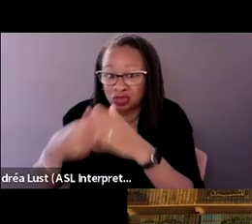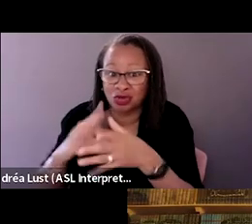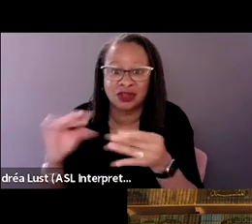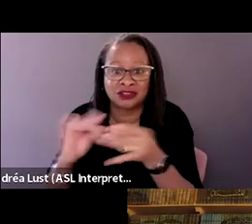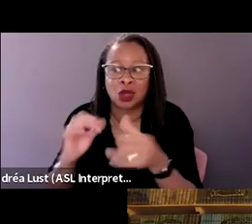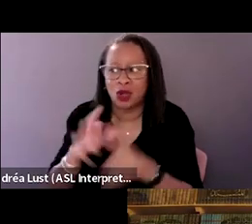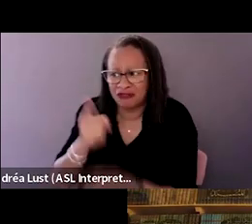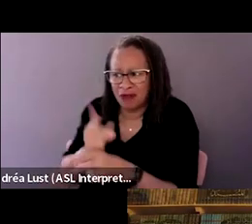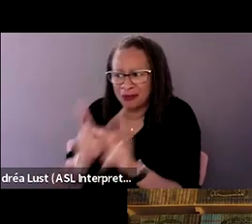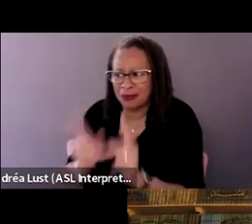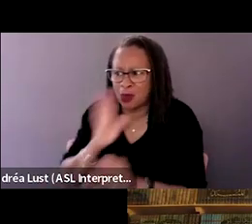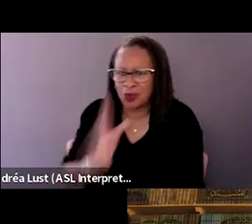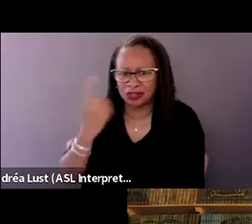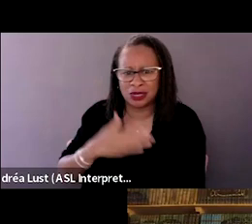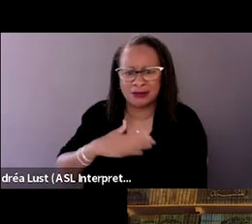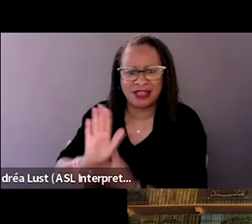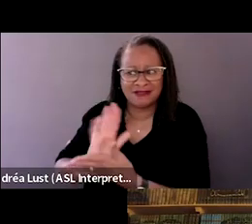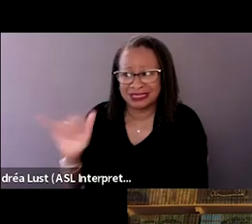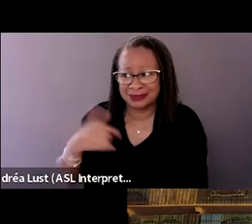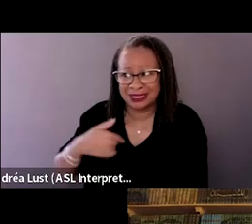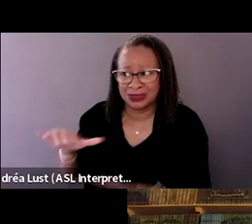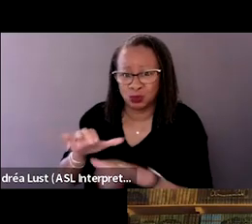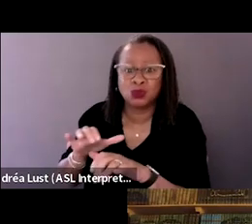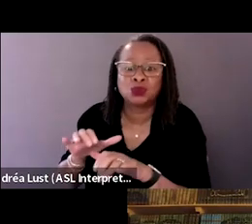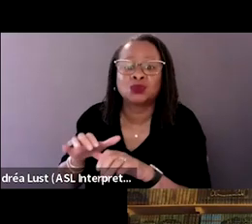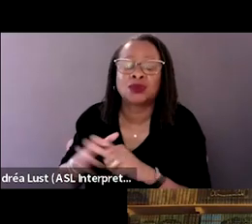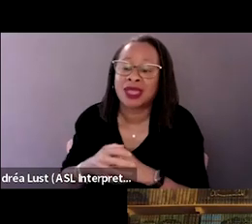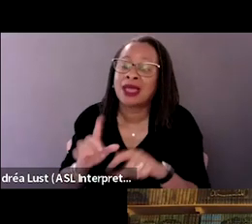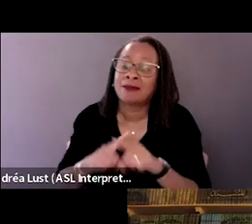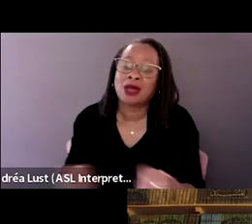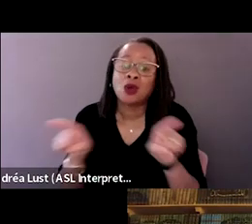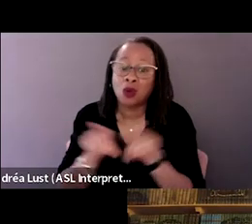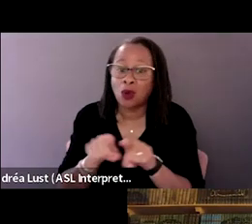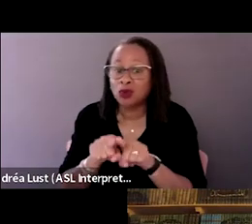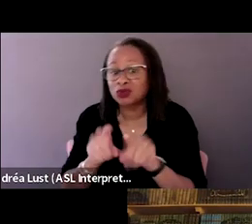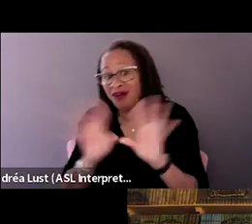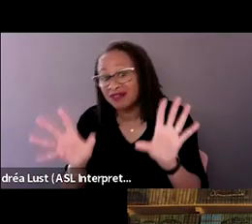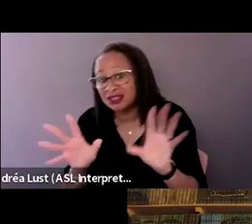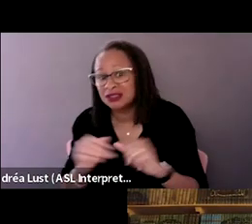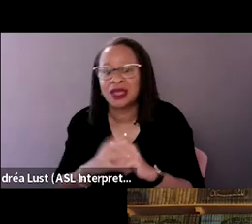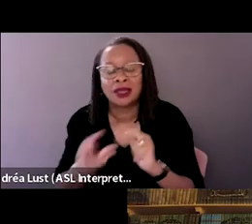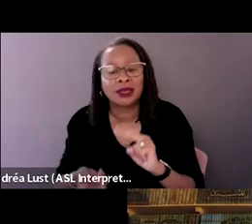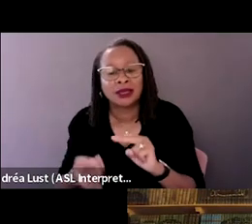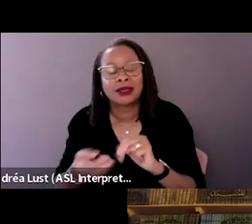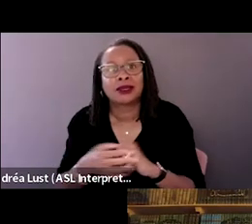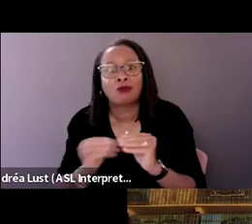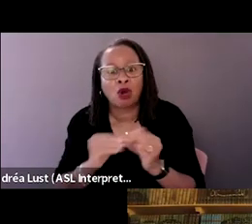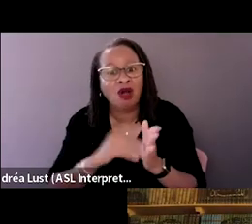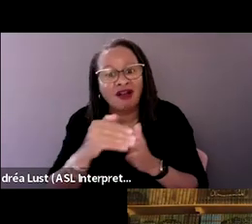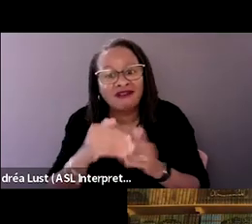Will they understand your film like you do? But obviously going, you know, increasingly it's a hybrid world.